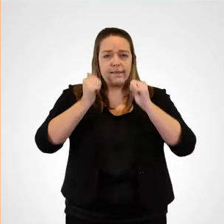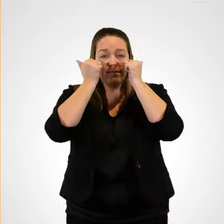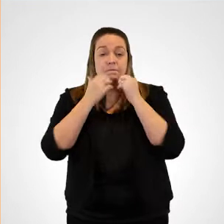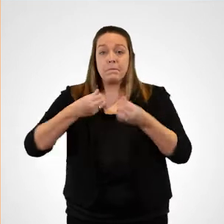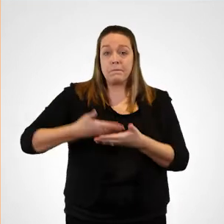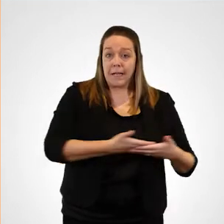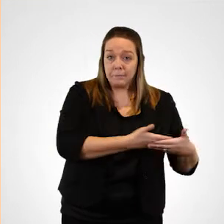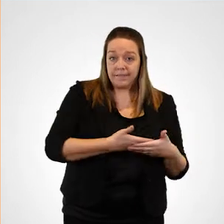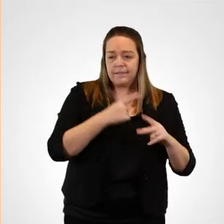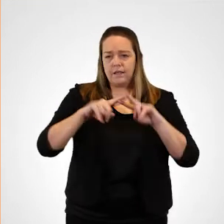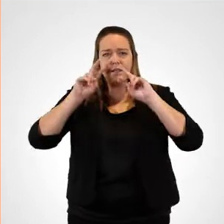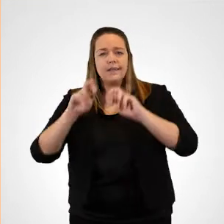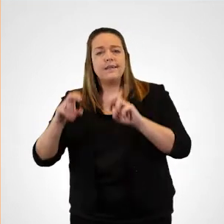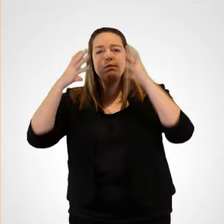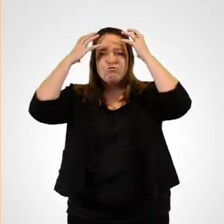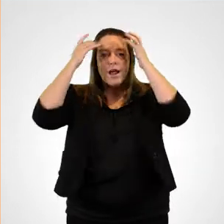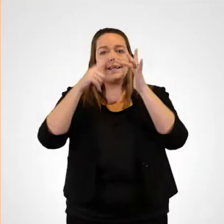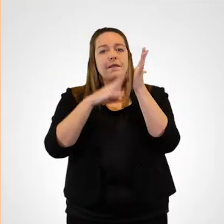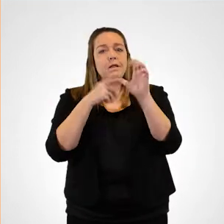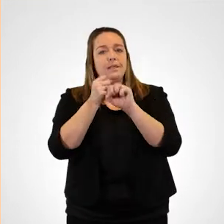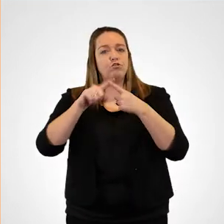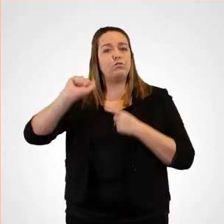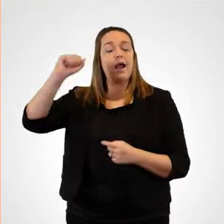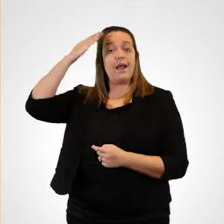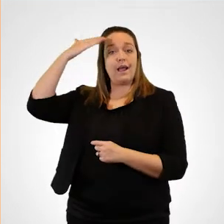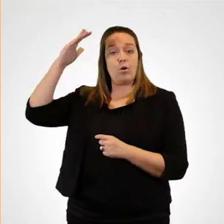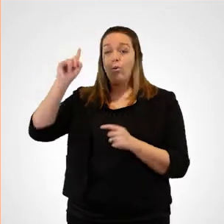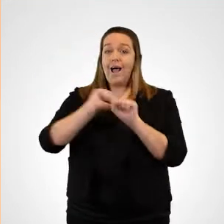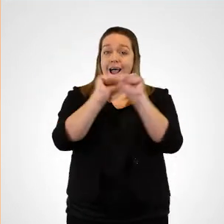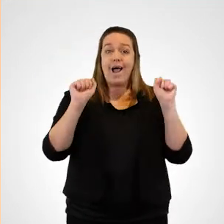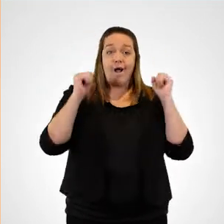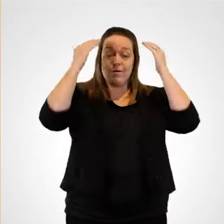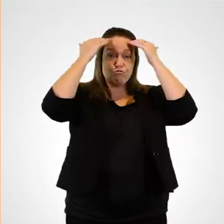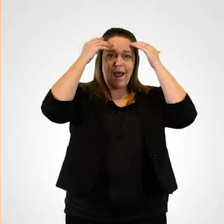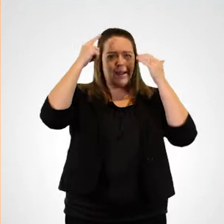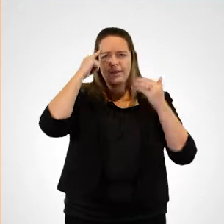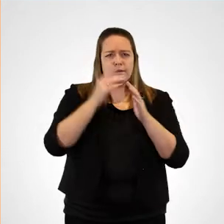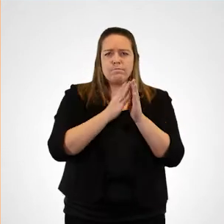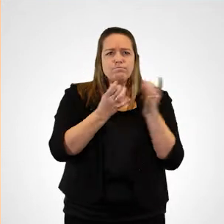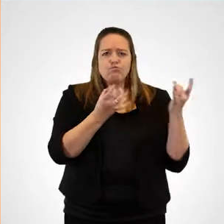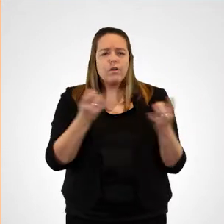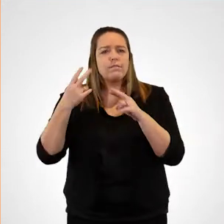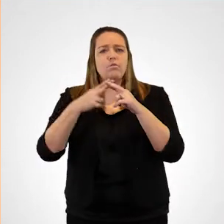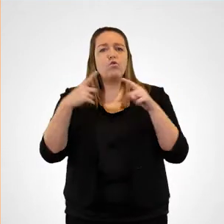and from studies of imaging in adults that our brains are really geared up for doing cross-modal integration